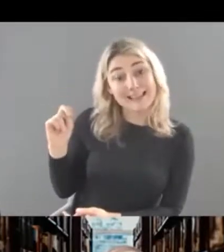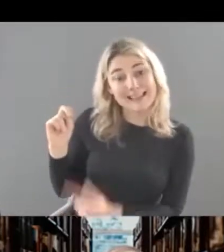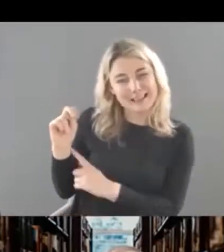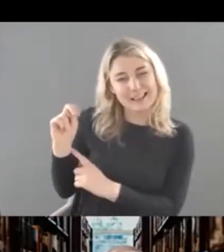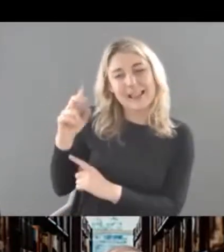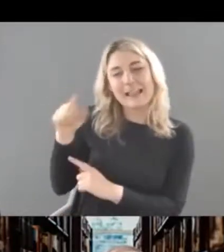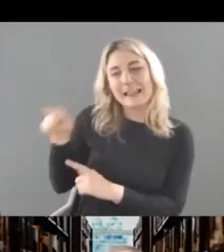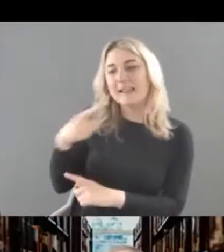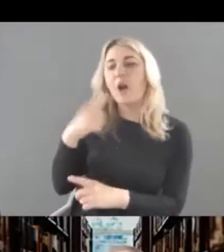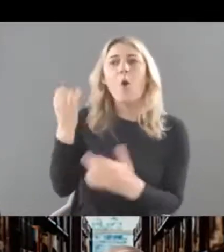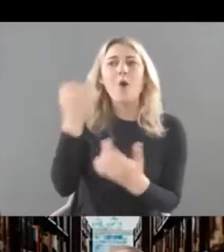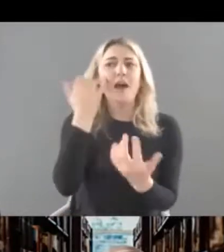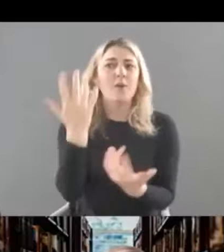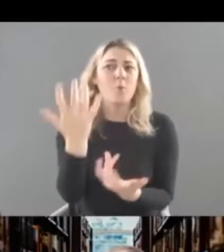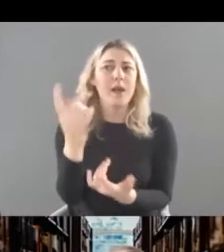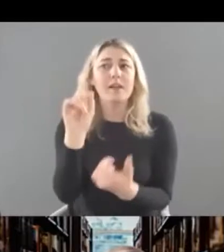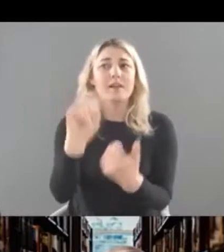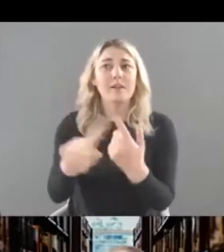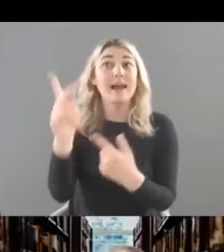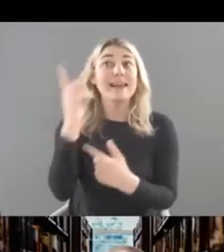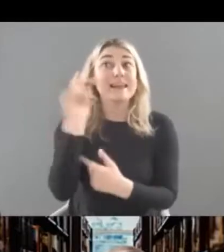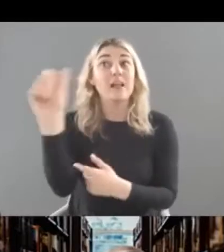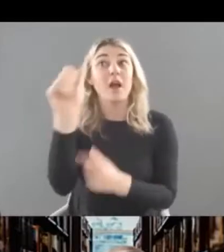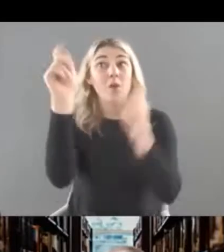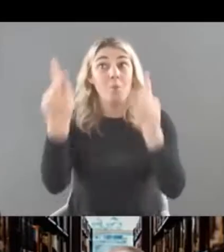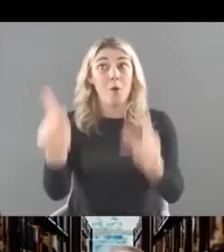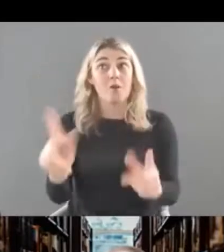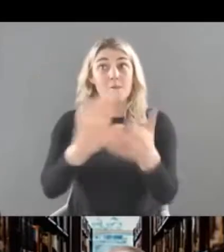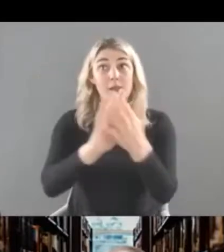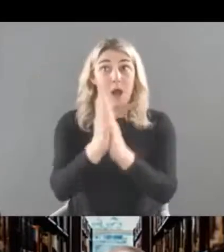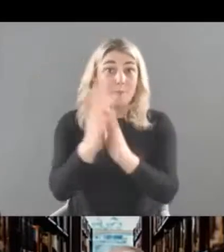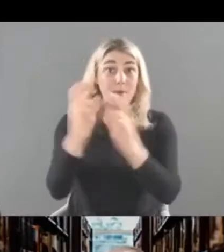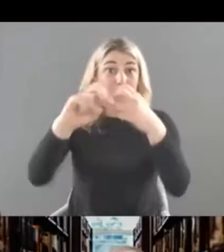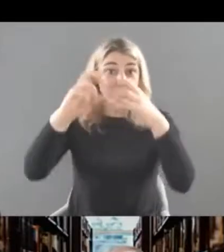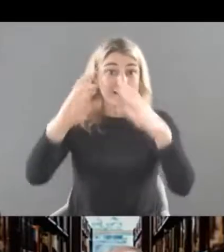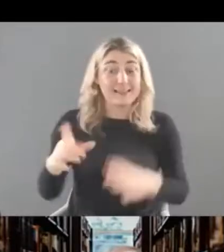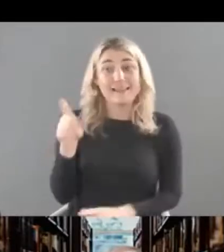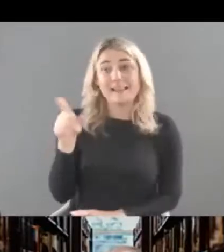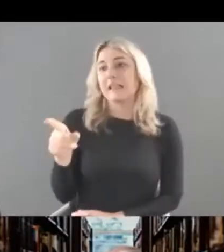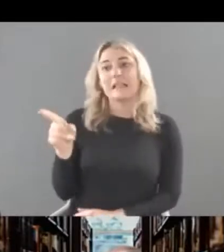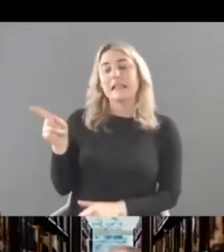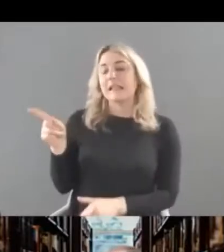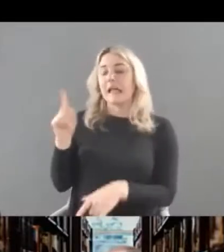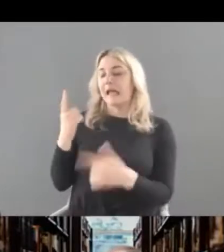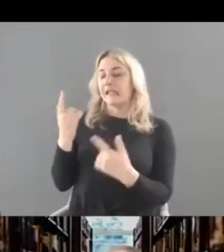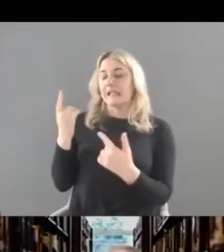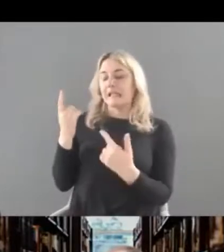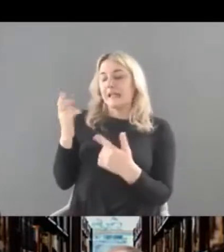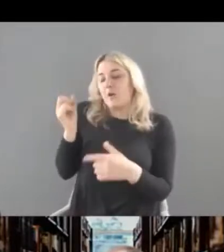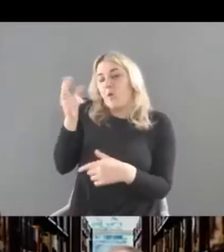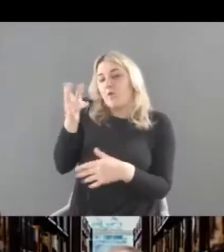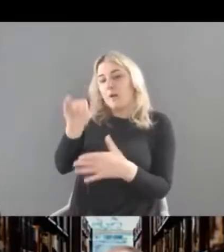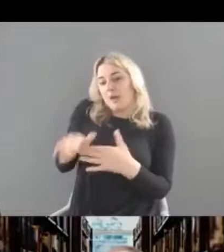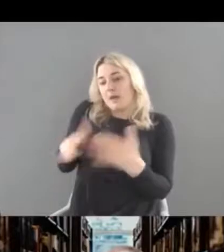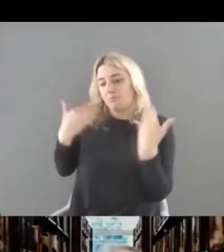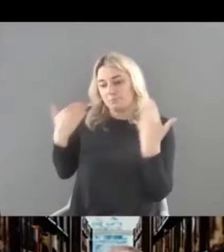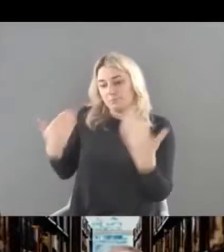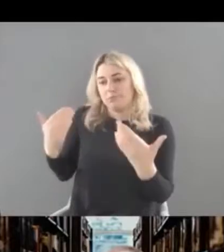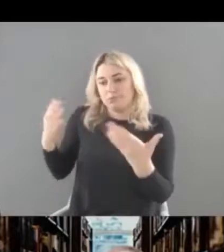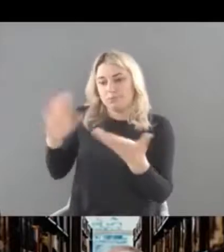And I think about the unique experiences of students of color over and over again. Race allows us to sort of dial into those experiences. Why